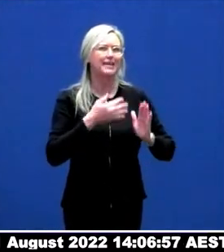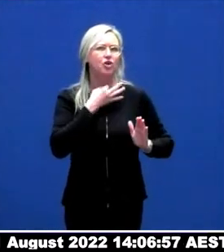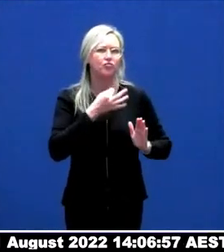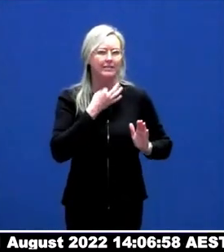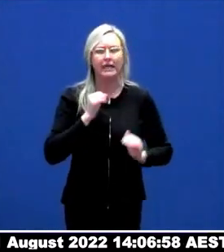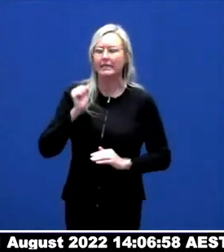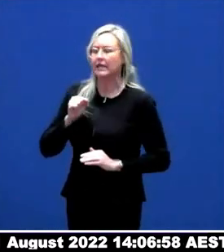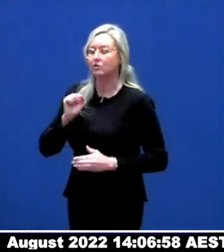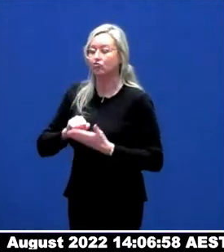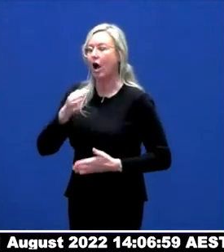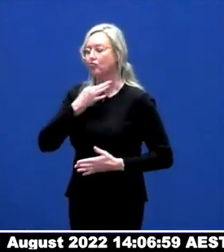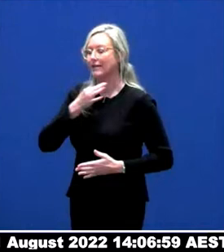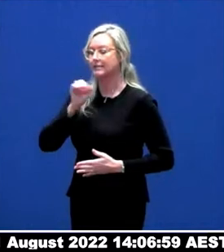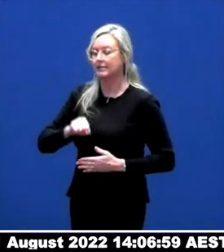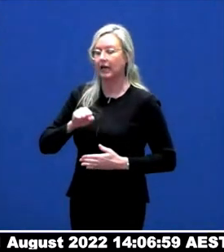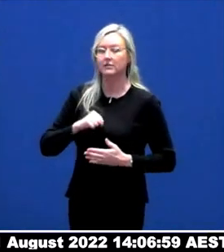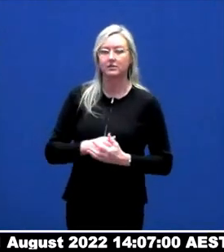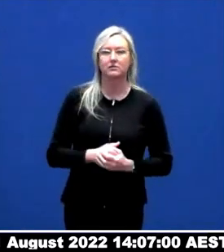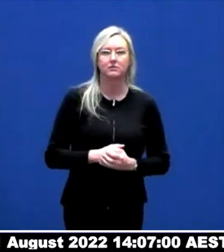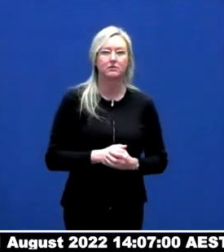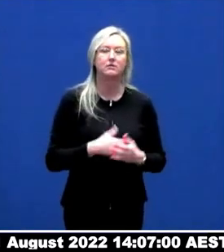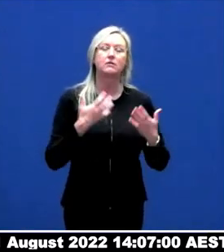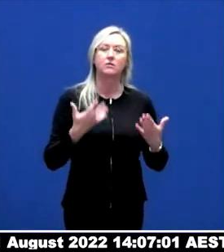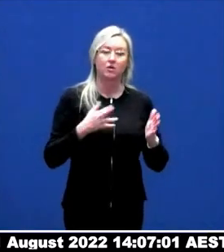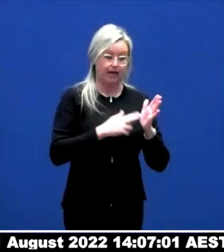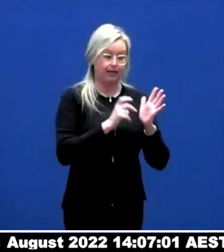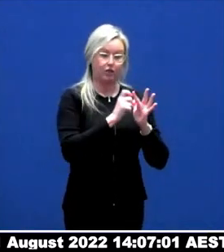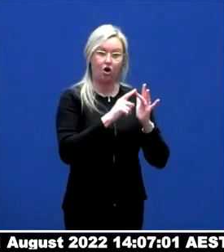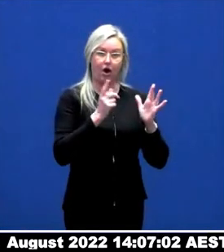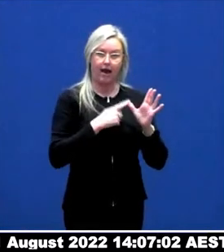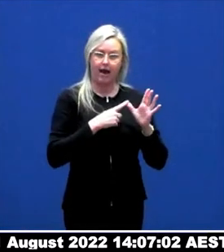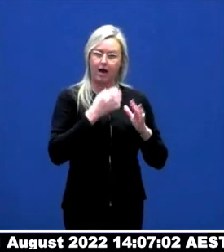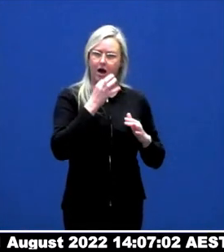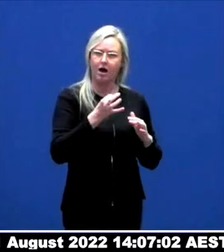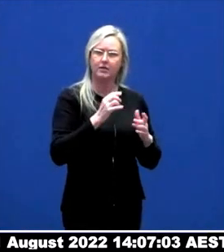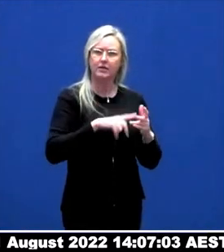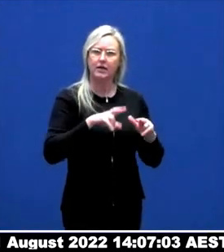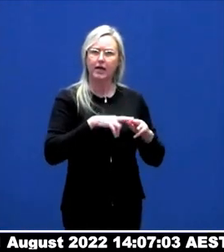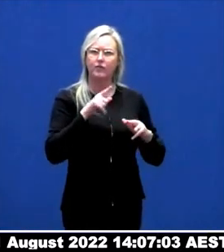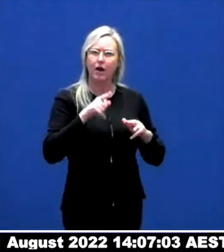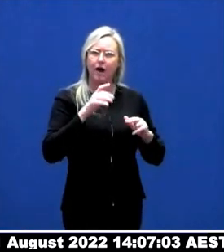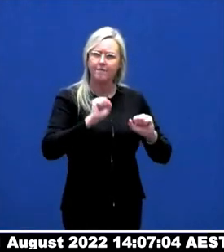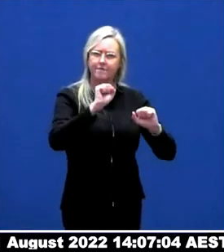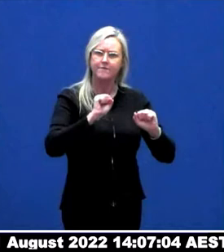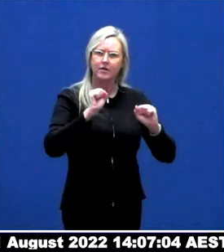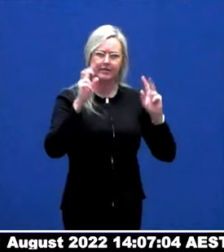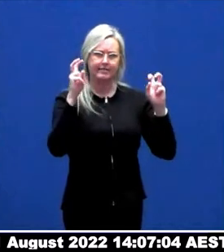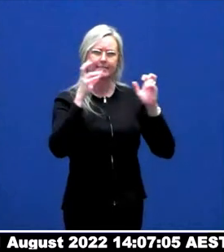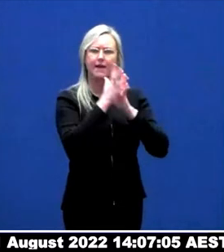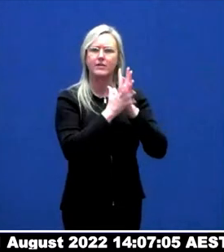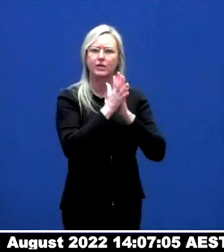Does the NDIA have a definition of homelessness that informs that category in